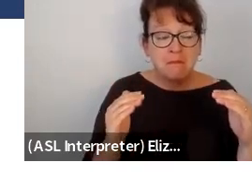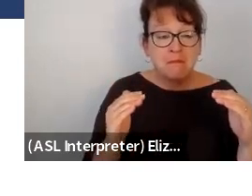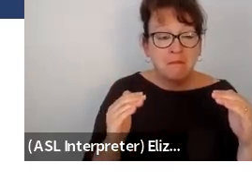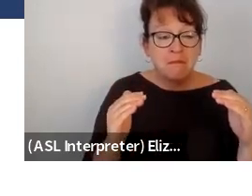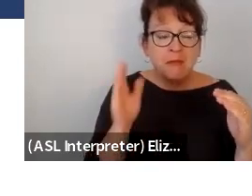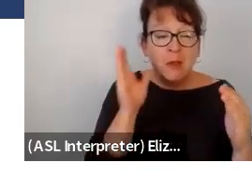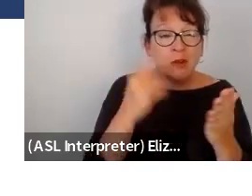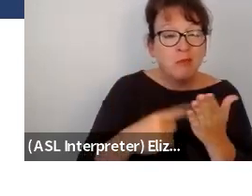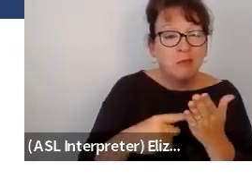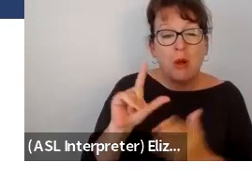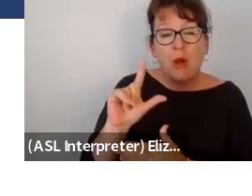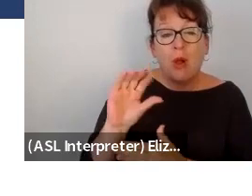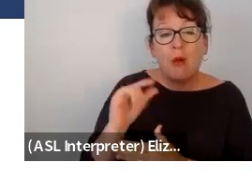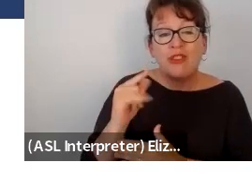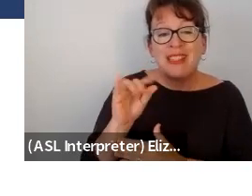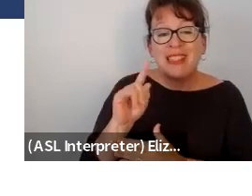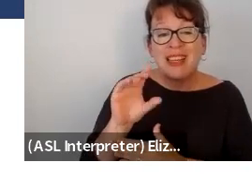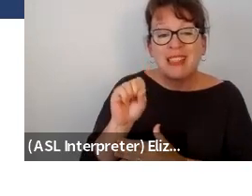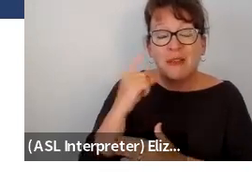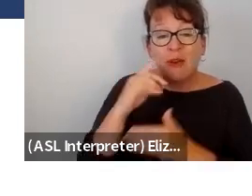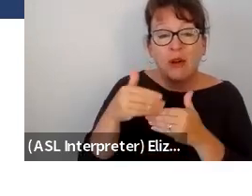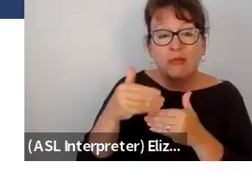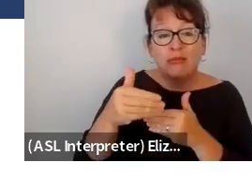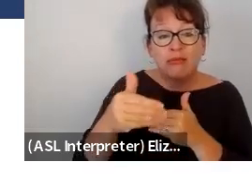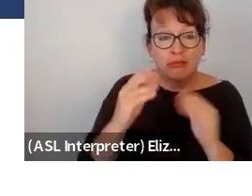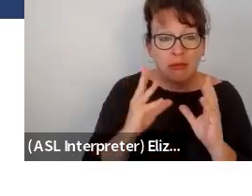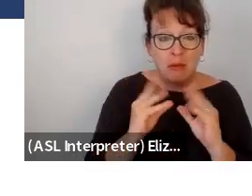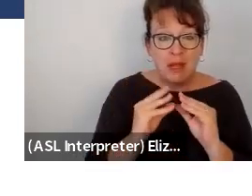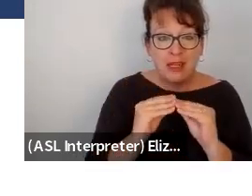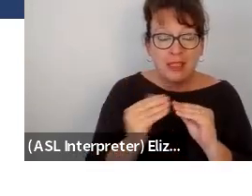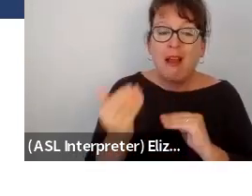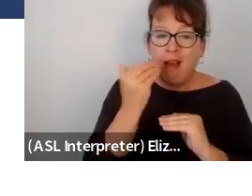start preparing now, and we're encouraging port stakeholders to build partnerships and engage